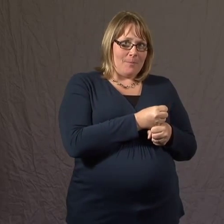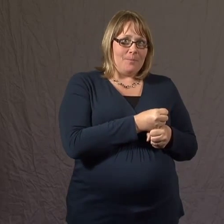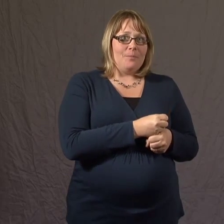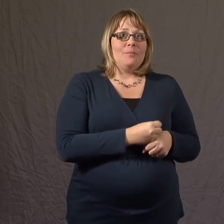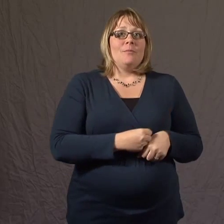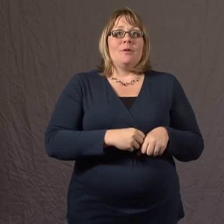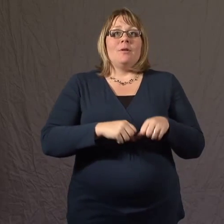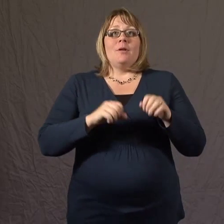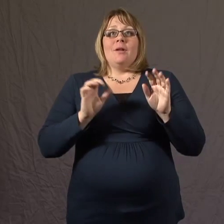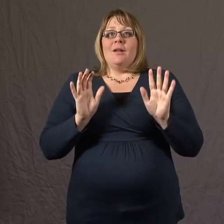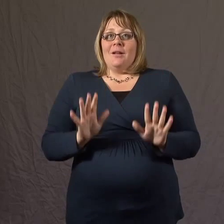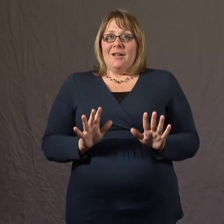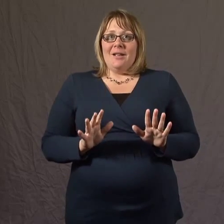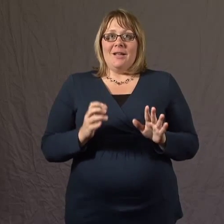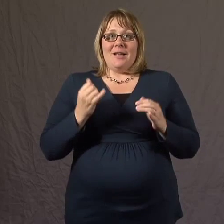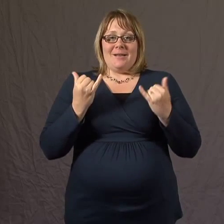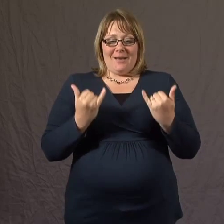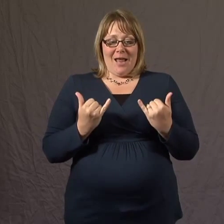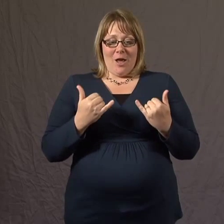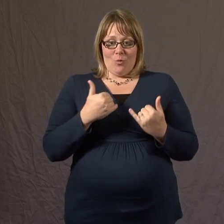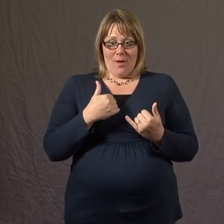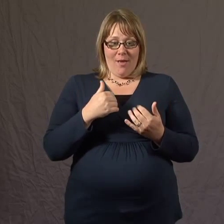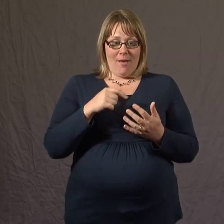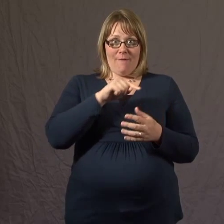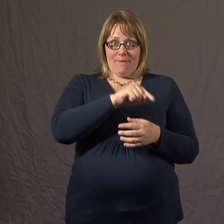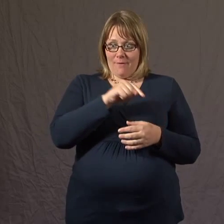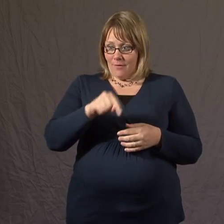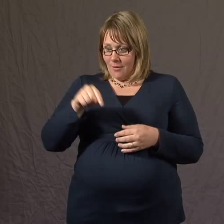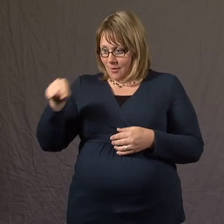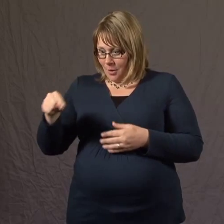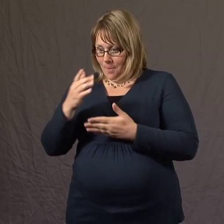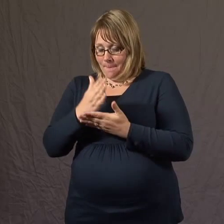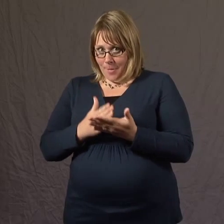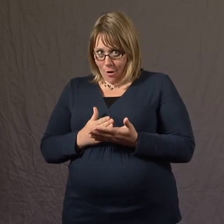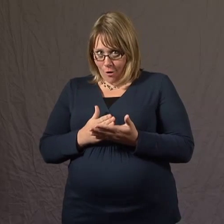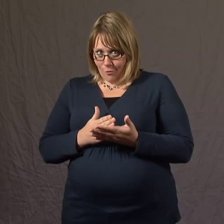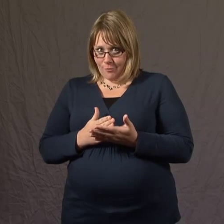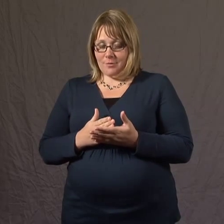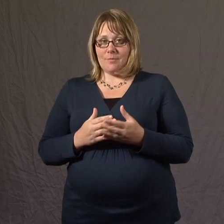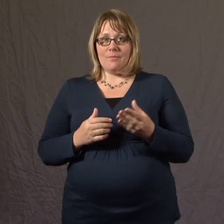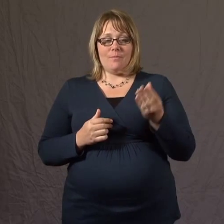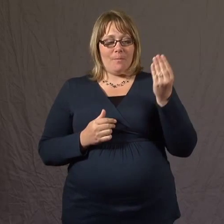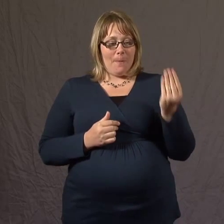Now the neckloop will be connected to the FM receiver.